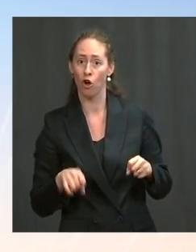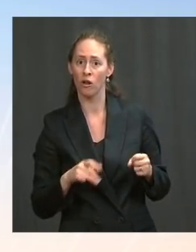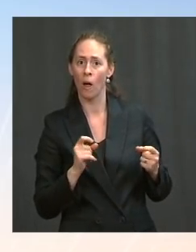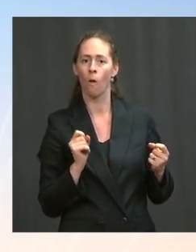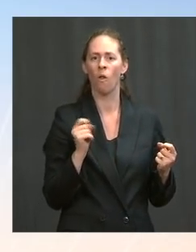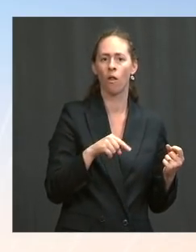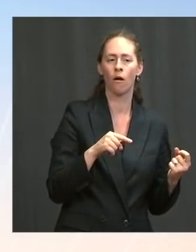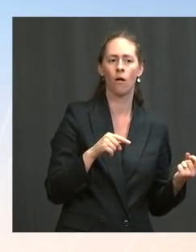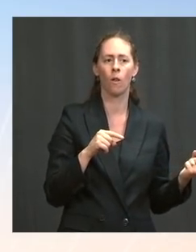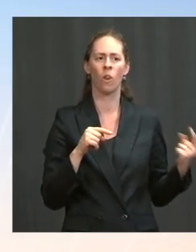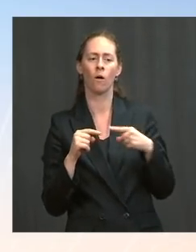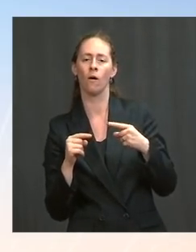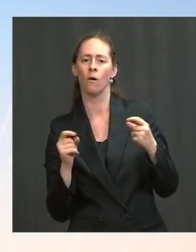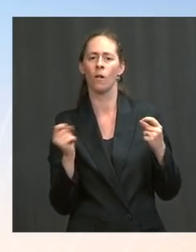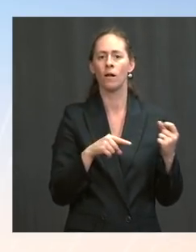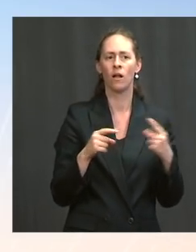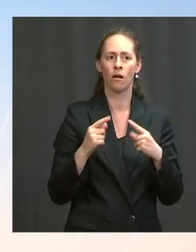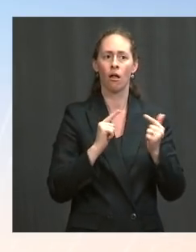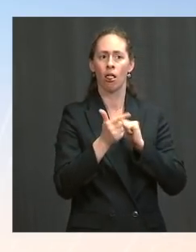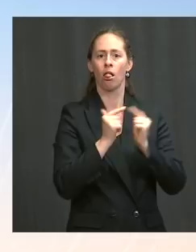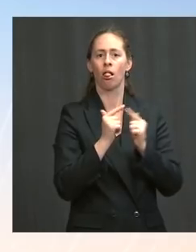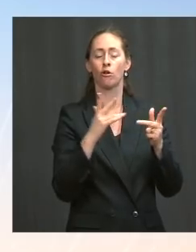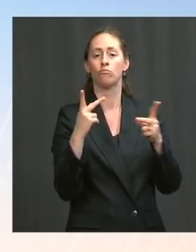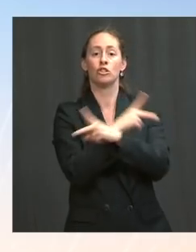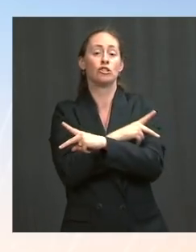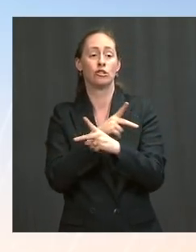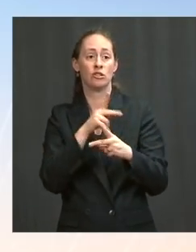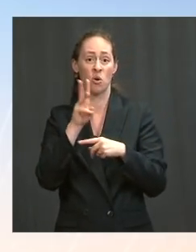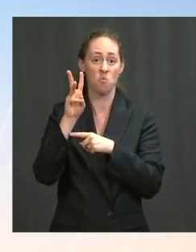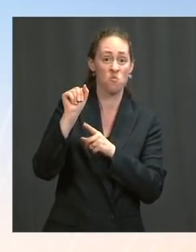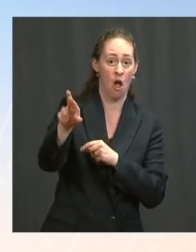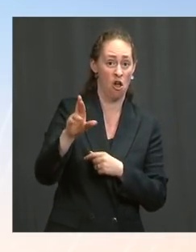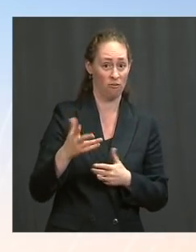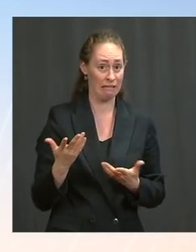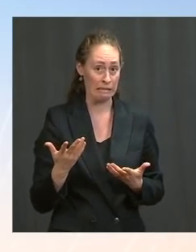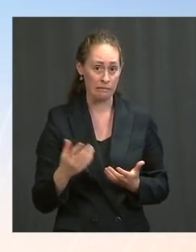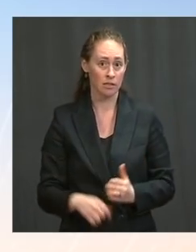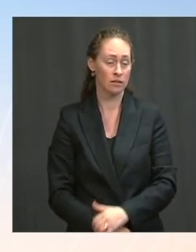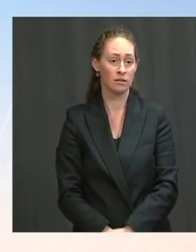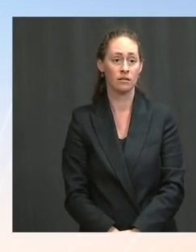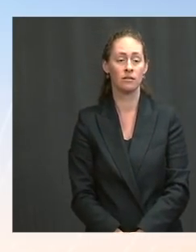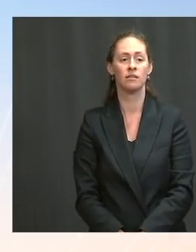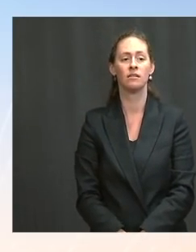Is that an assessment that you folks agree with? Ms. Psaki: Our objective, David, is to deescalate.